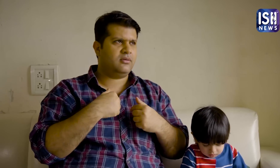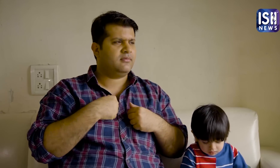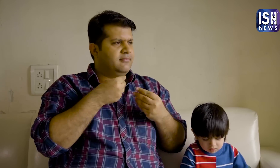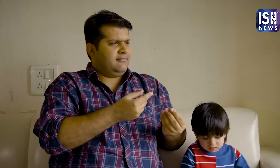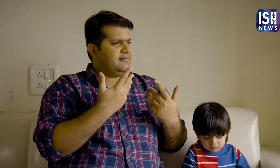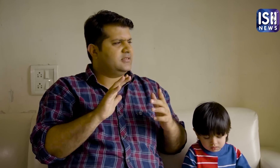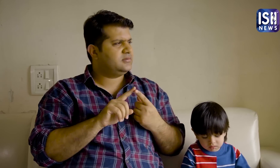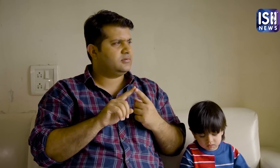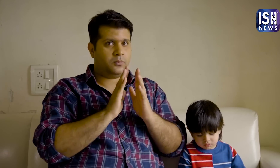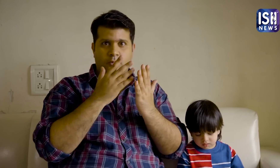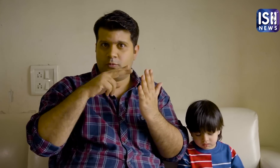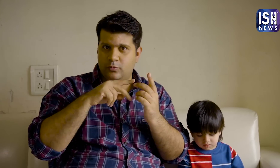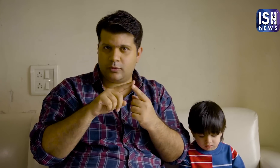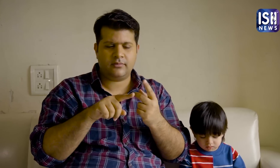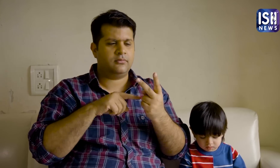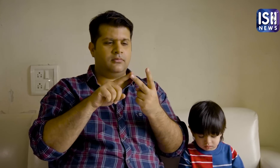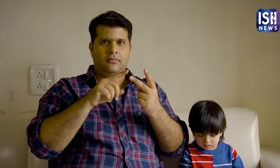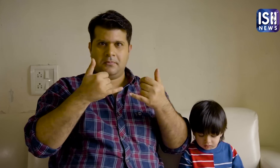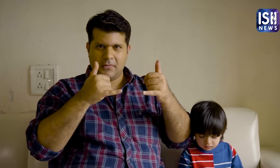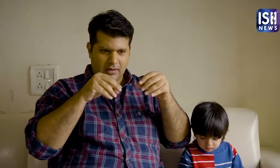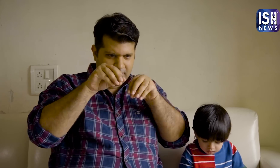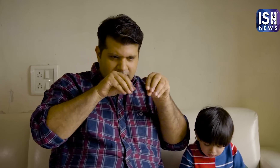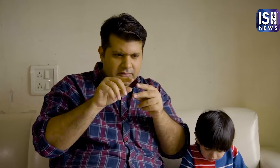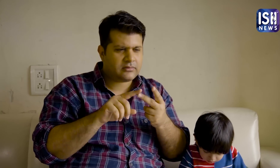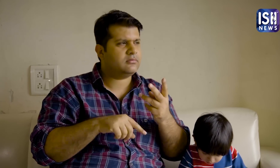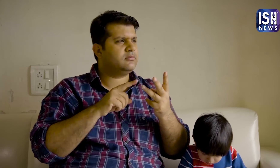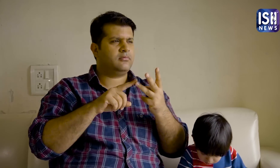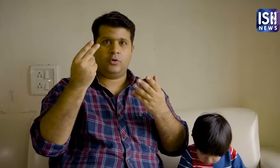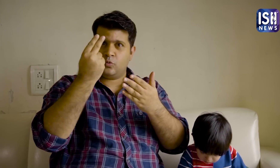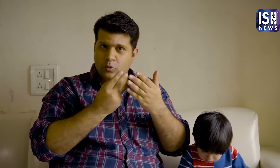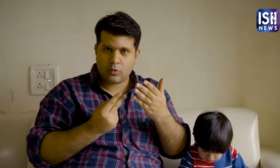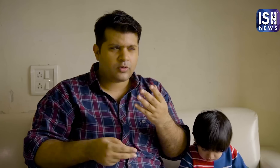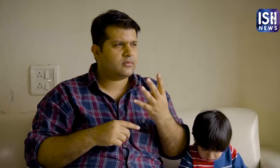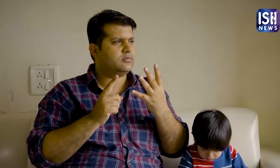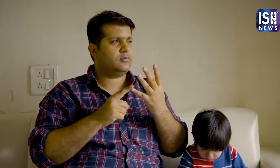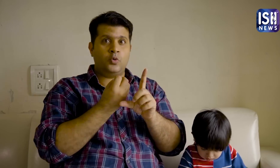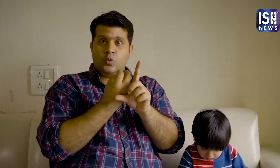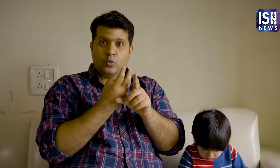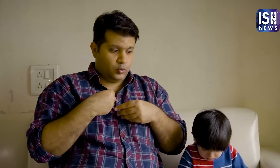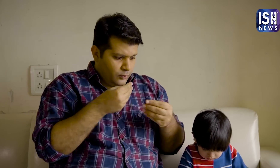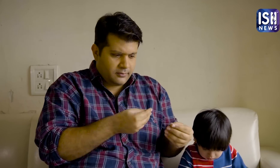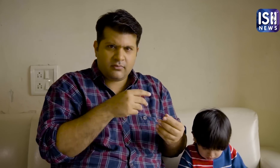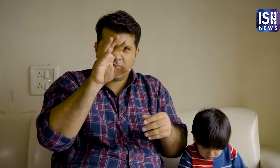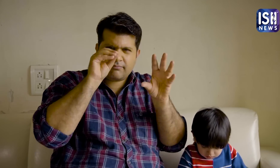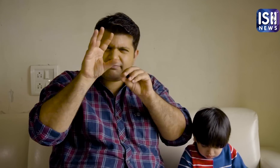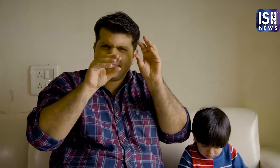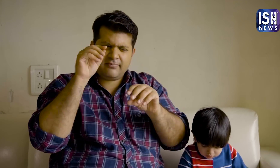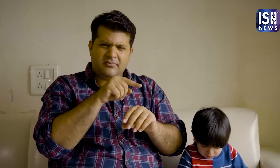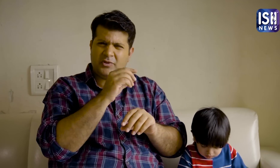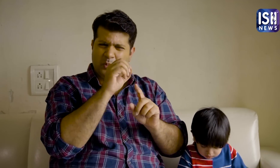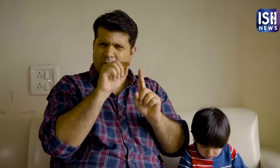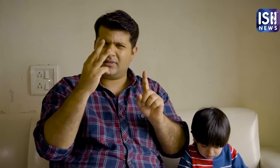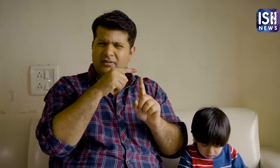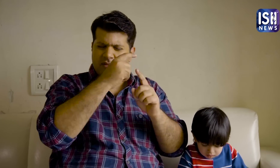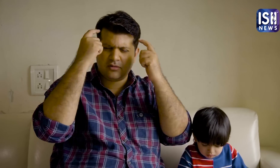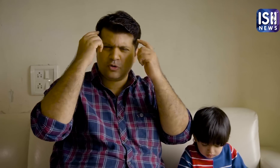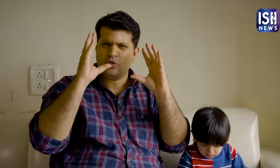During this important age a child's mind is like a sponge. When we read stories, play games, draw and make them watch YouTube videos,